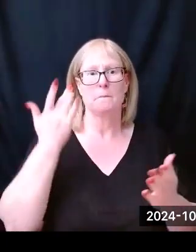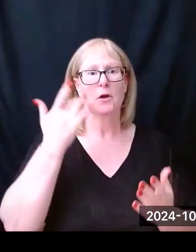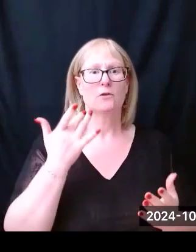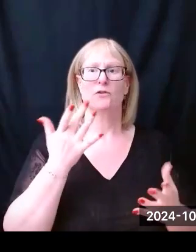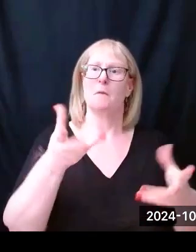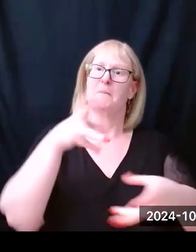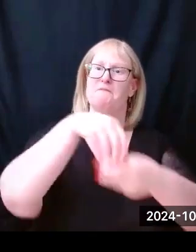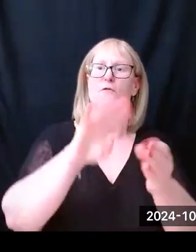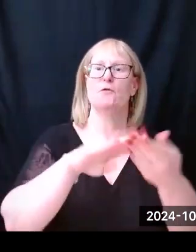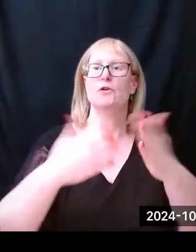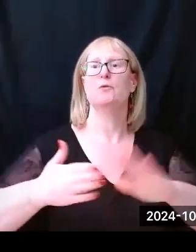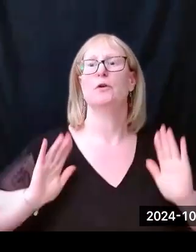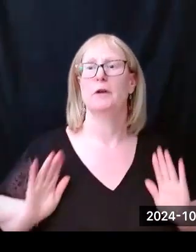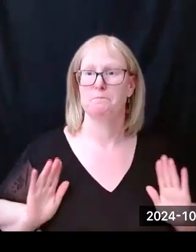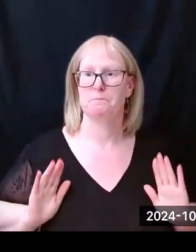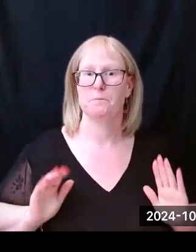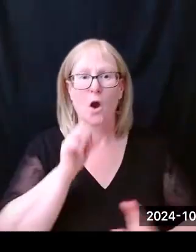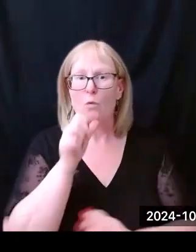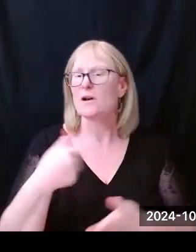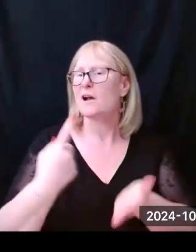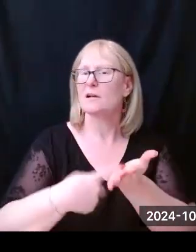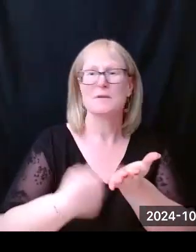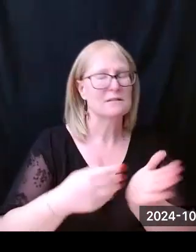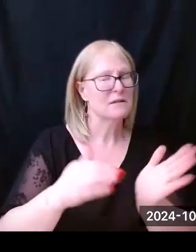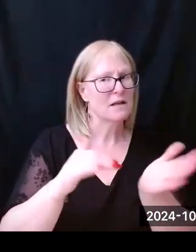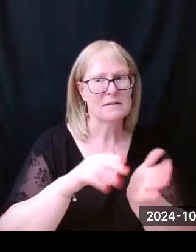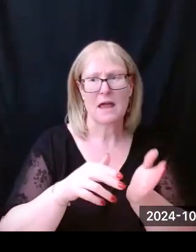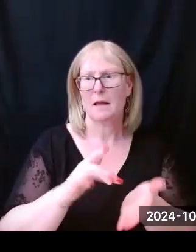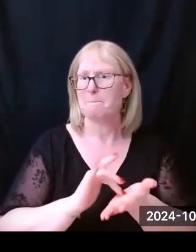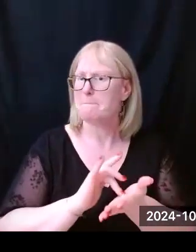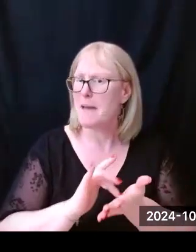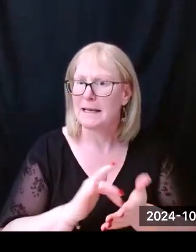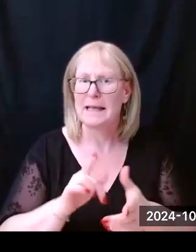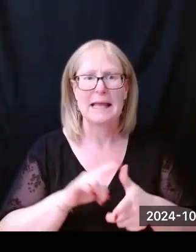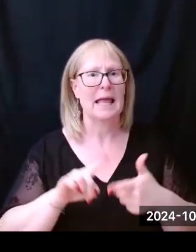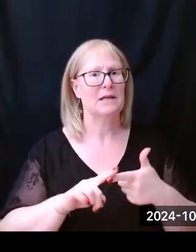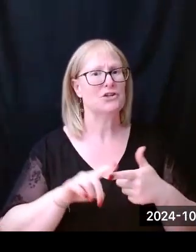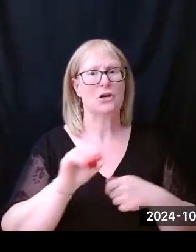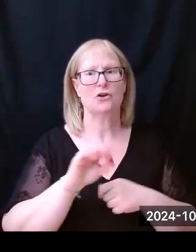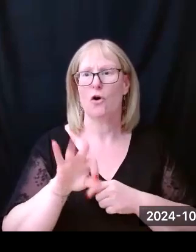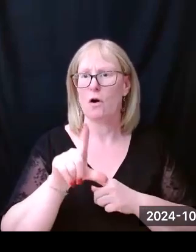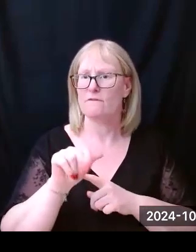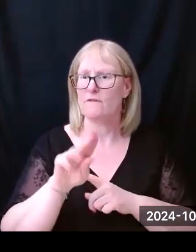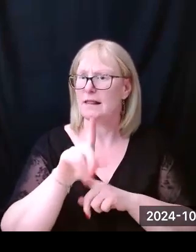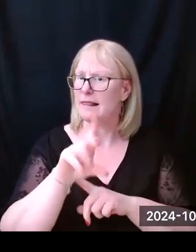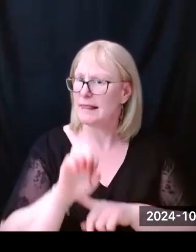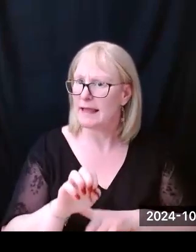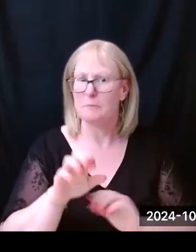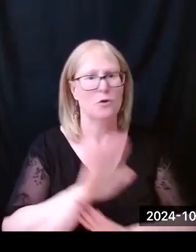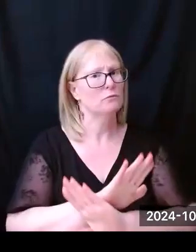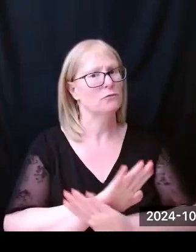We're not going to be discussing anything like medications or anything off-label. As a physician, I try to help make sure that